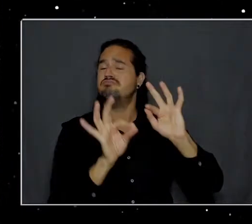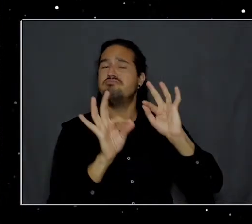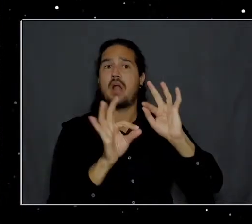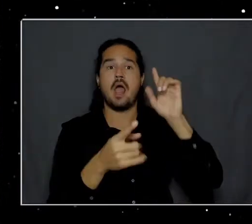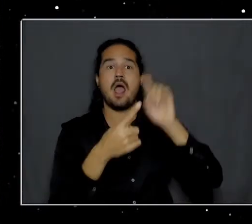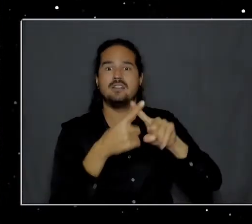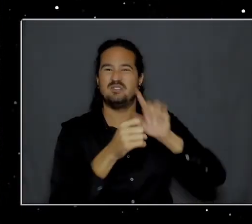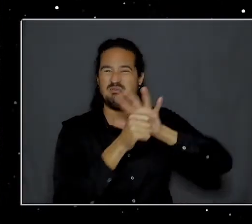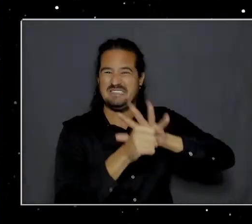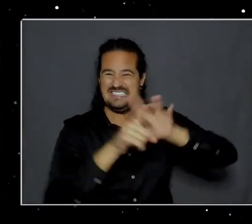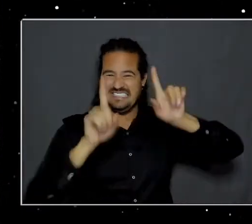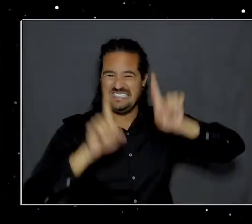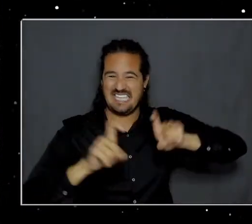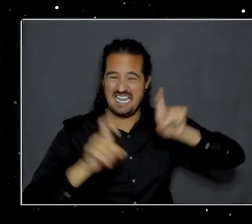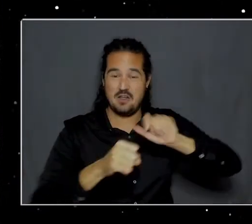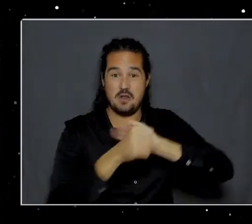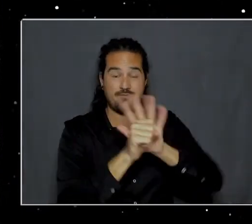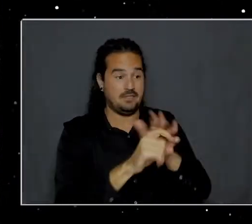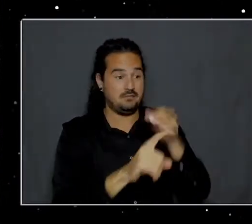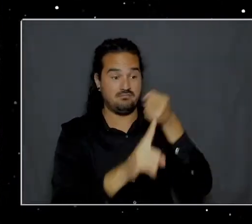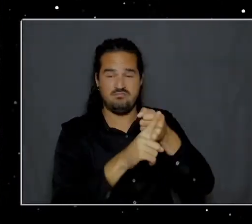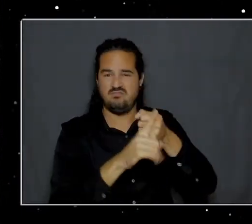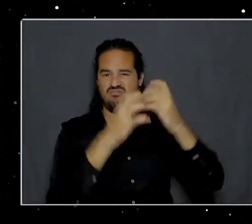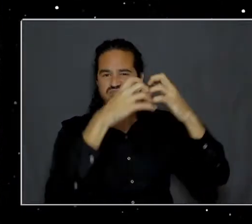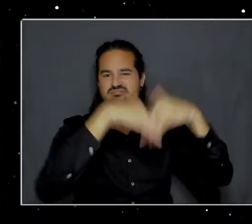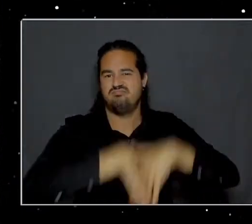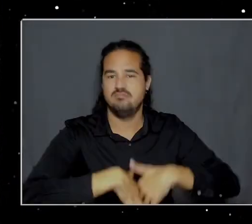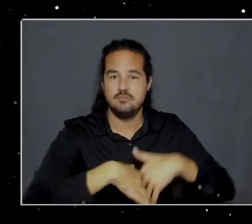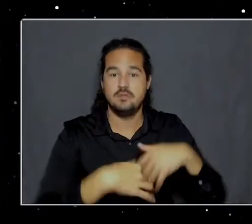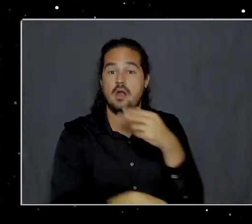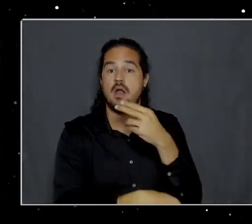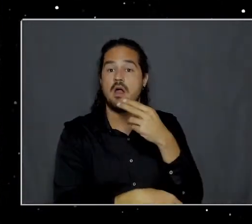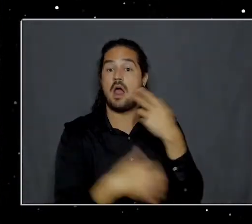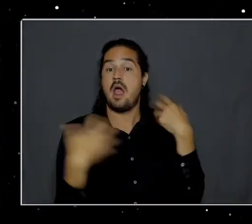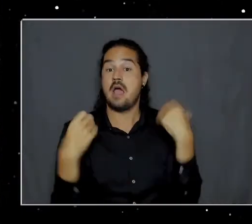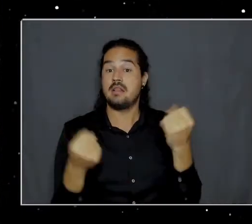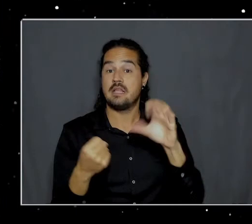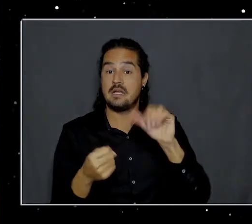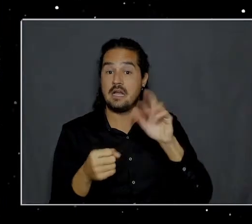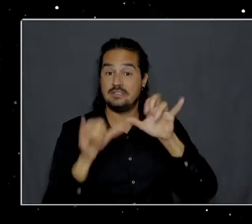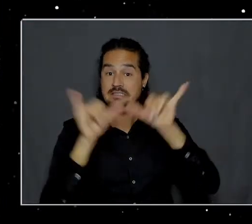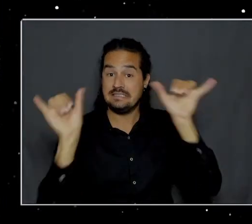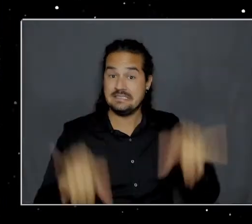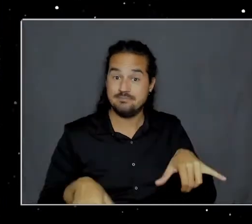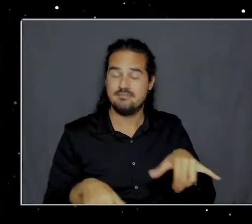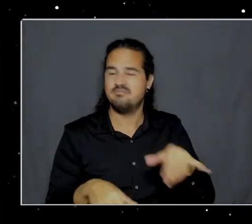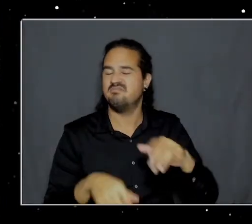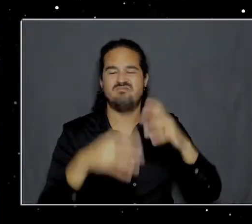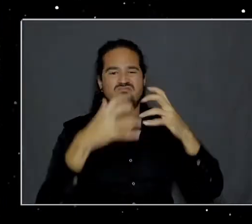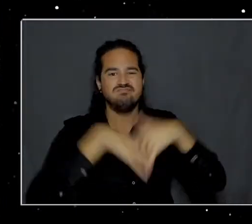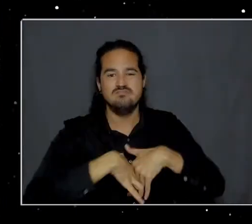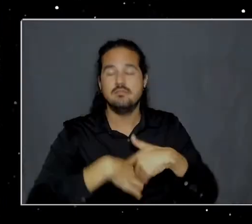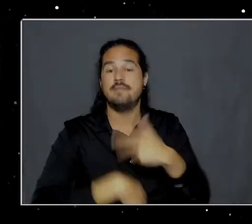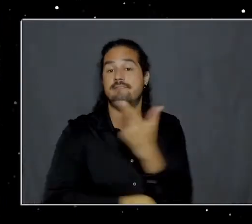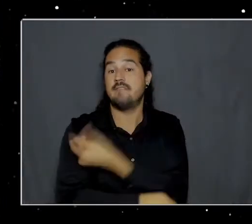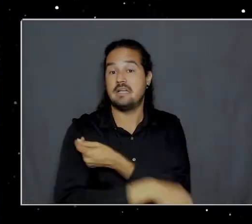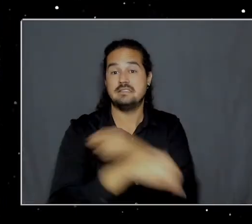AND ONE POWERFUL EXAMPLE WAS COVID. PEOPLE THOUGHT THE STRUCTURES WERE FINE UNTIL THEY WERE STRESS